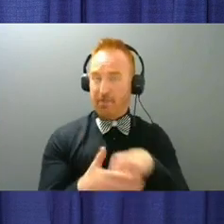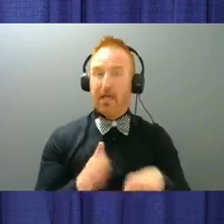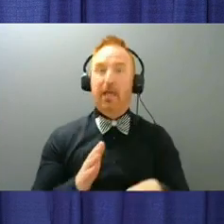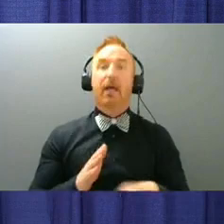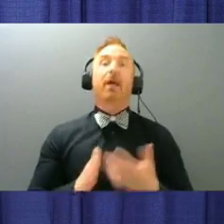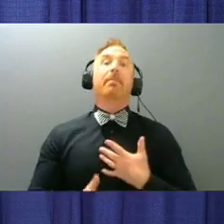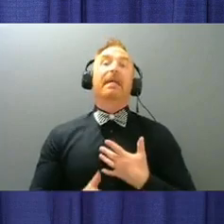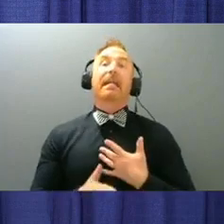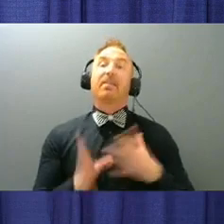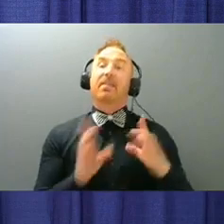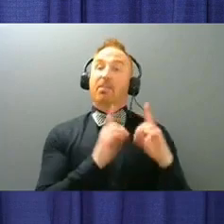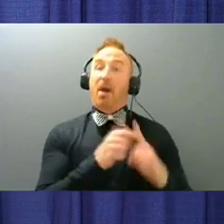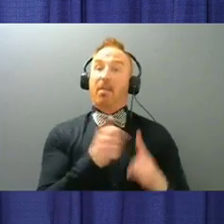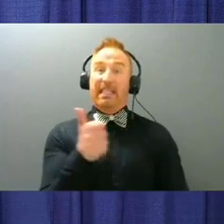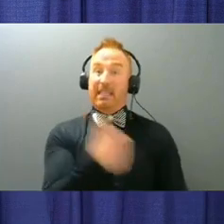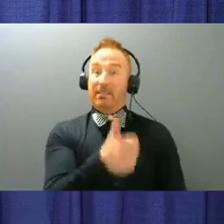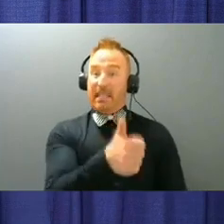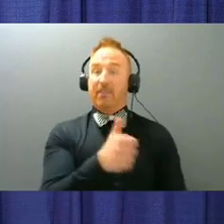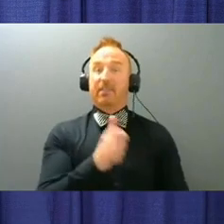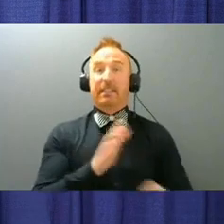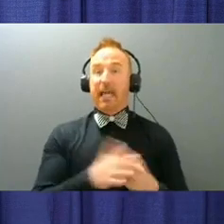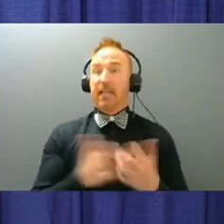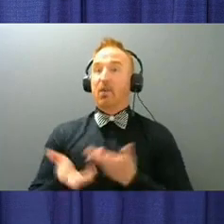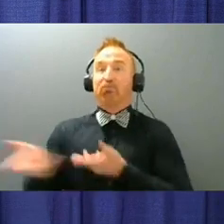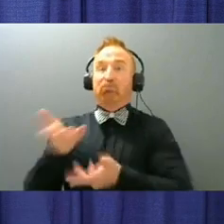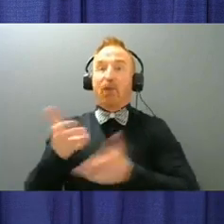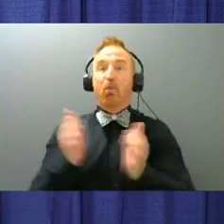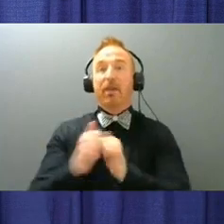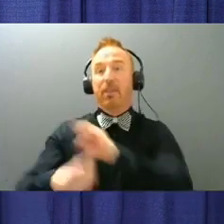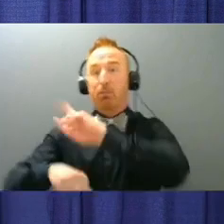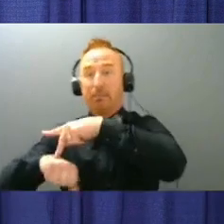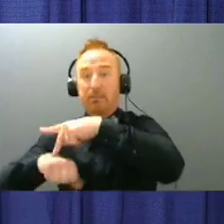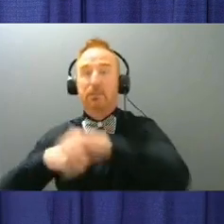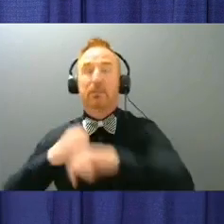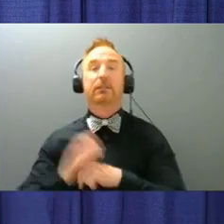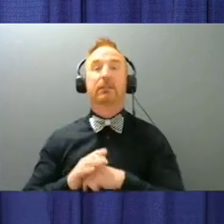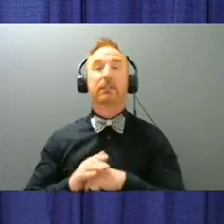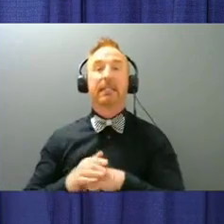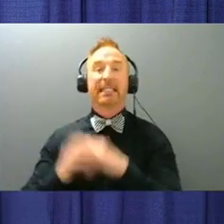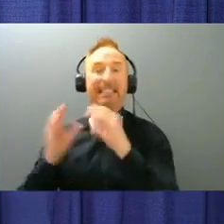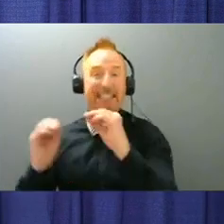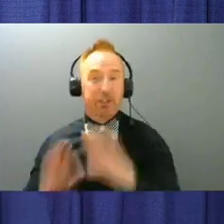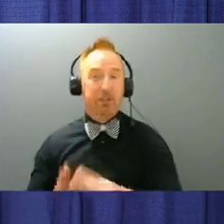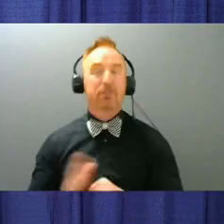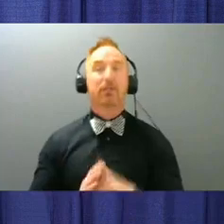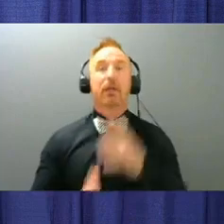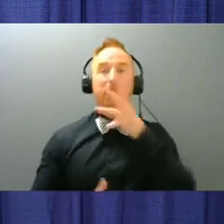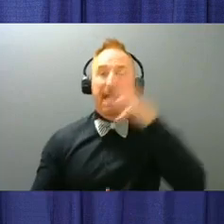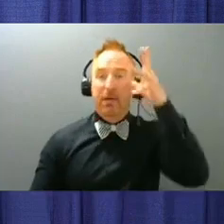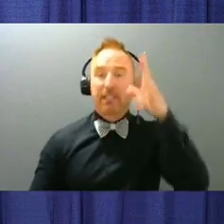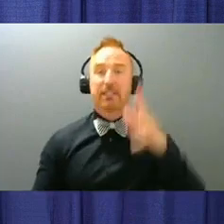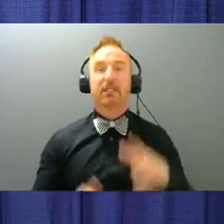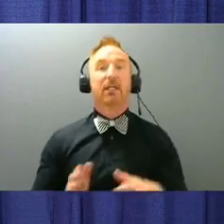those individual schools to prioritize. I will leave that up to the department to work with the principles, the teachers and the